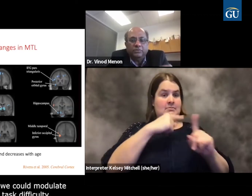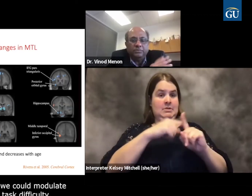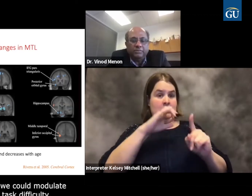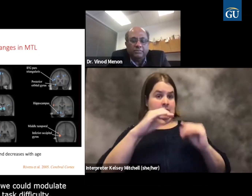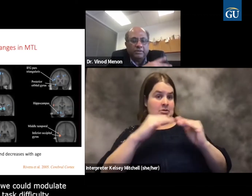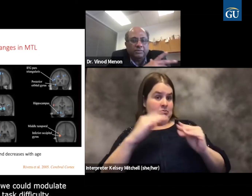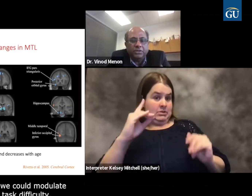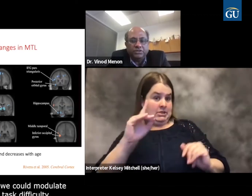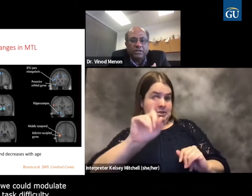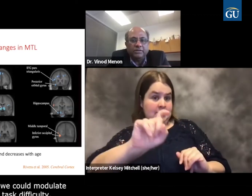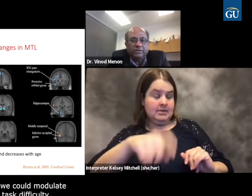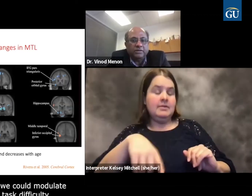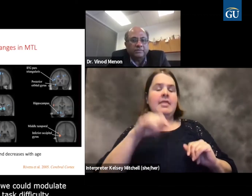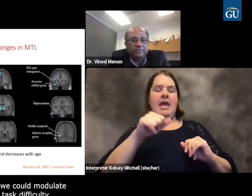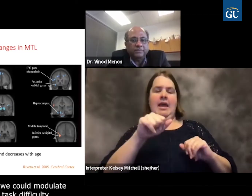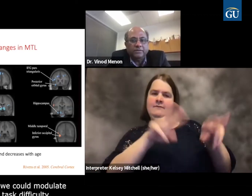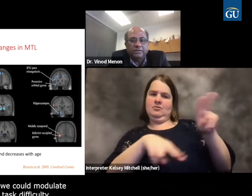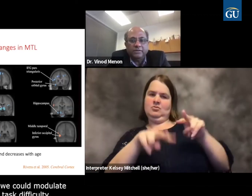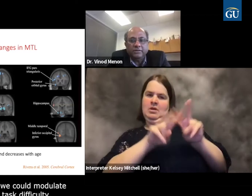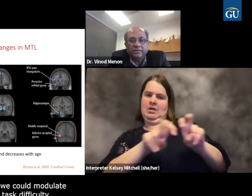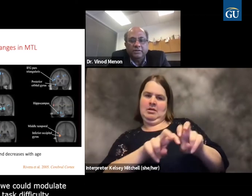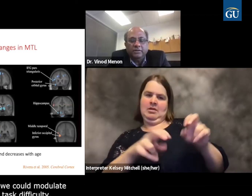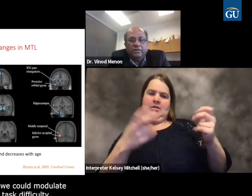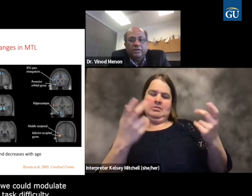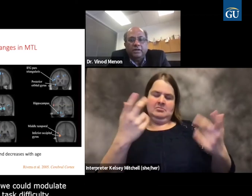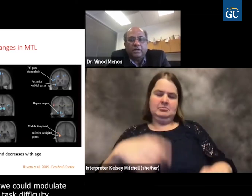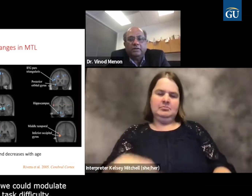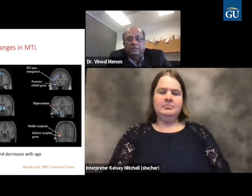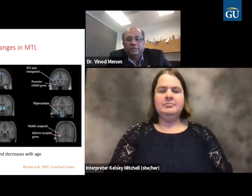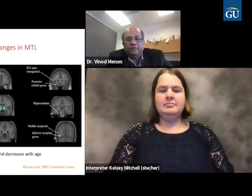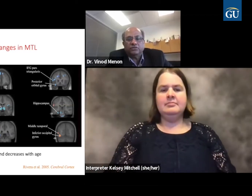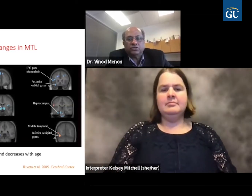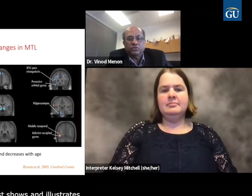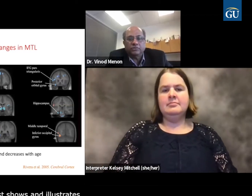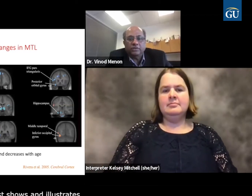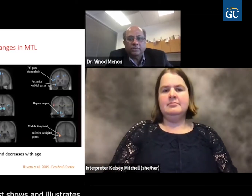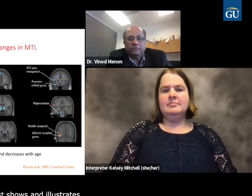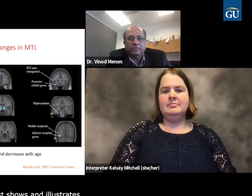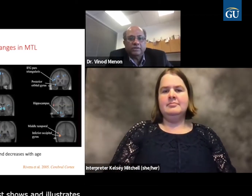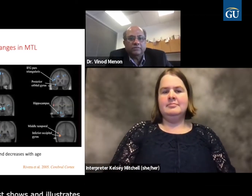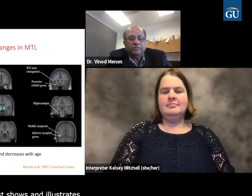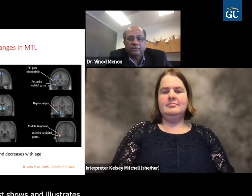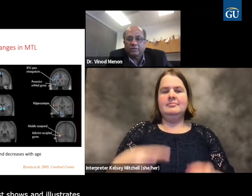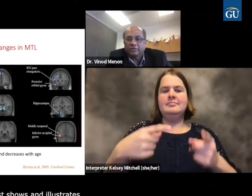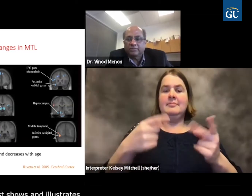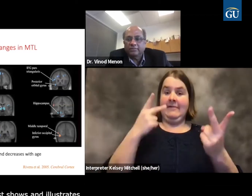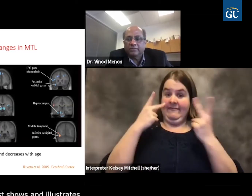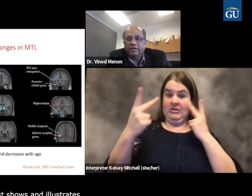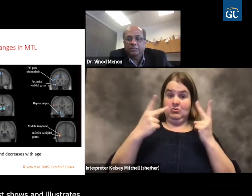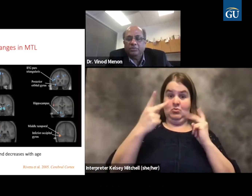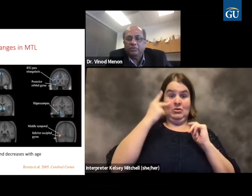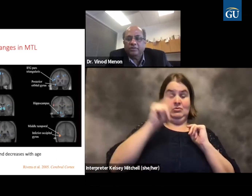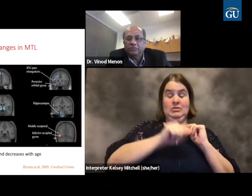uh so that we could modulate the task difficulty